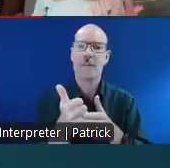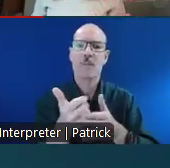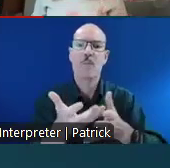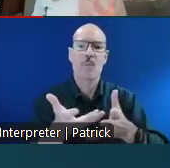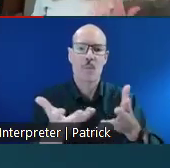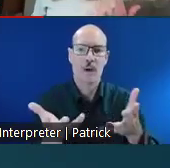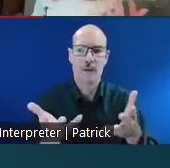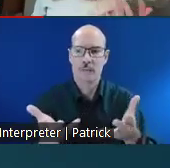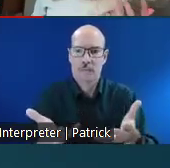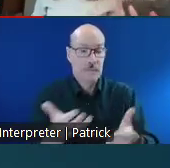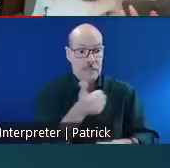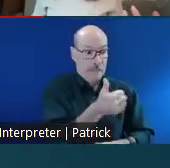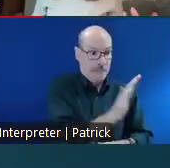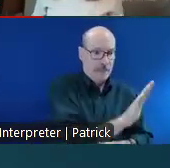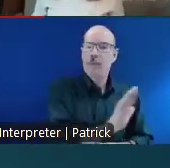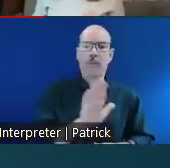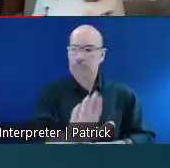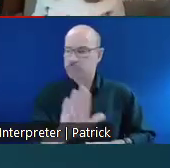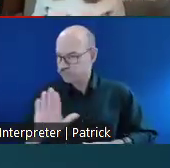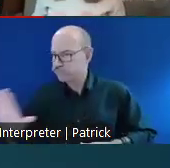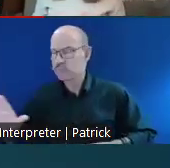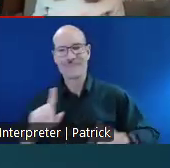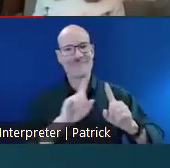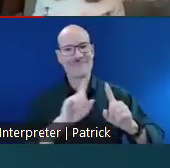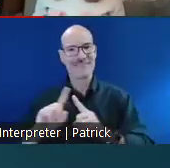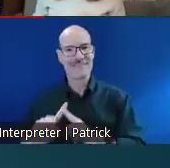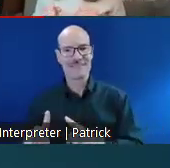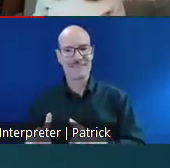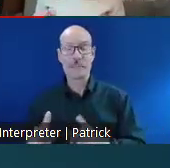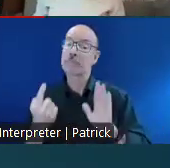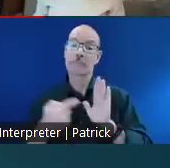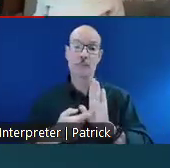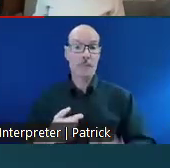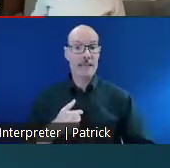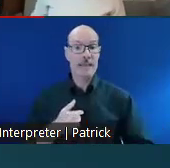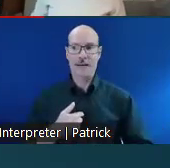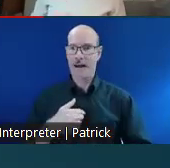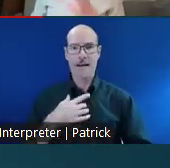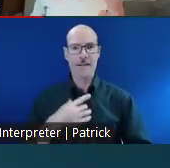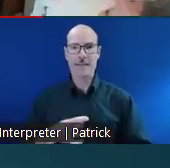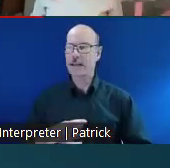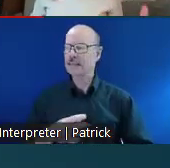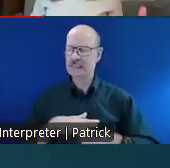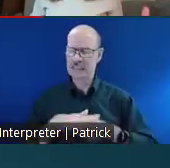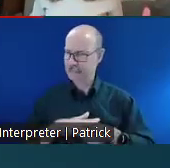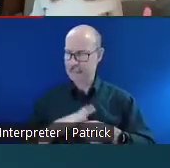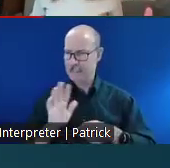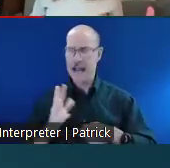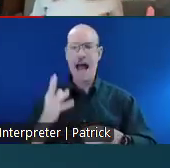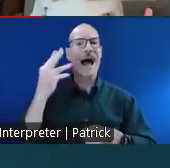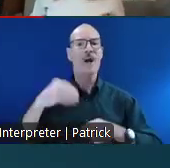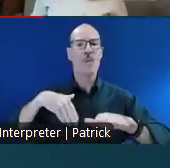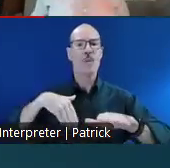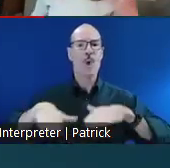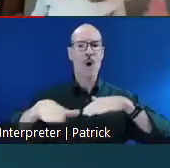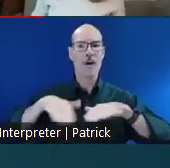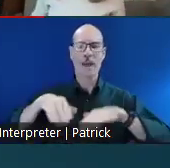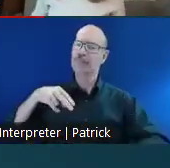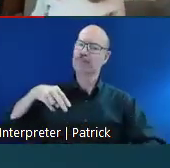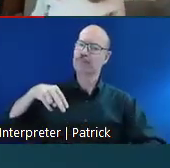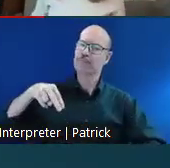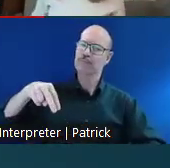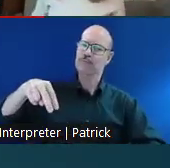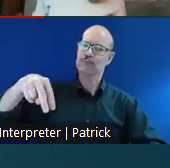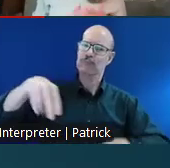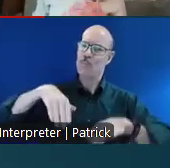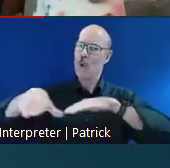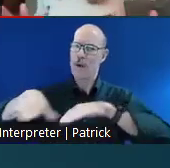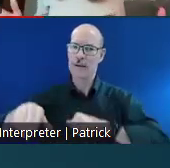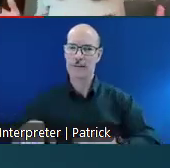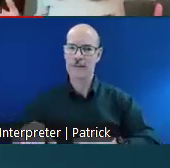Just case in point, if I'm stressed out, I go for a long walk, long, fast walk, whereas if my husband stressed out, he takes a nap.